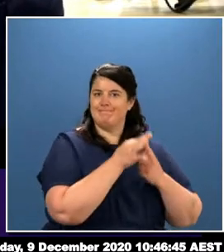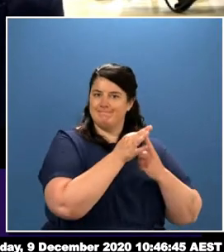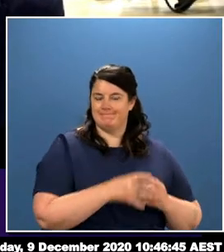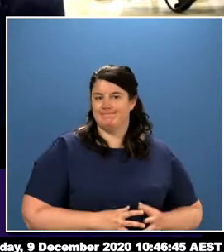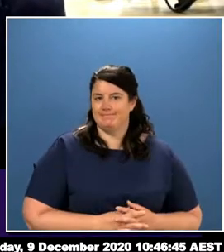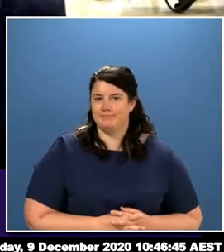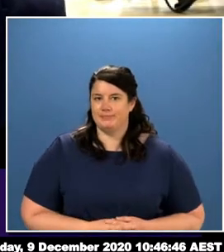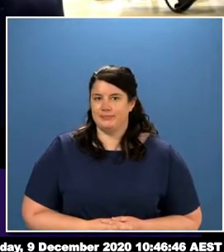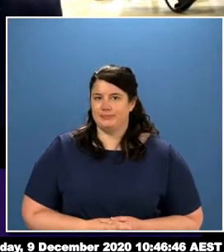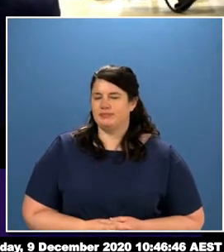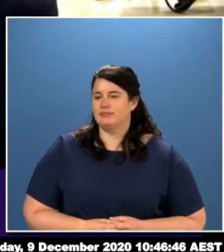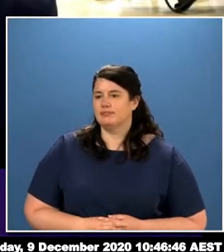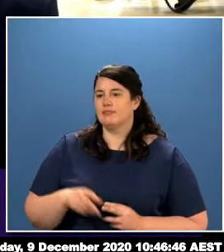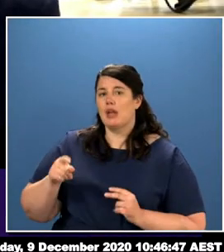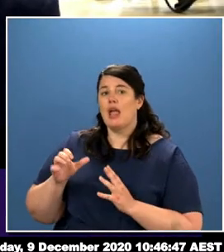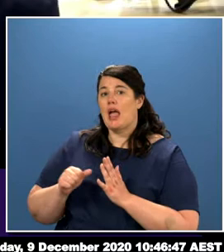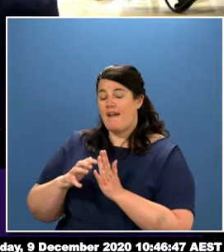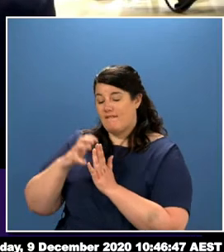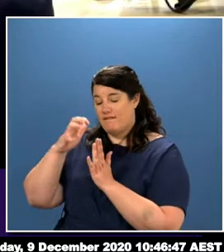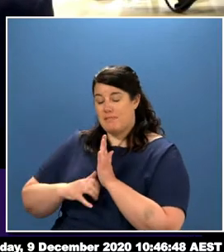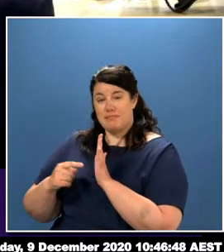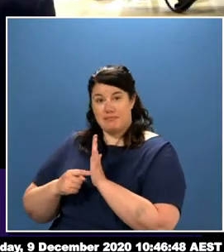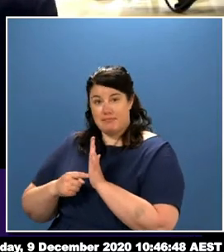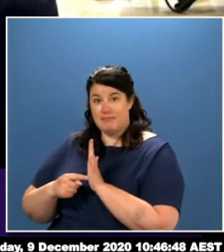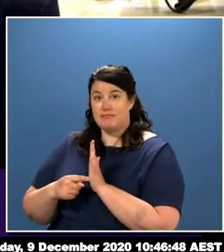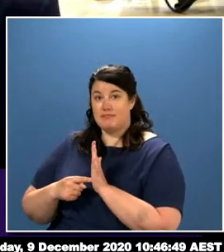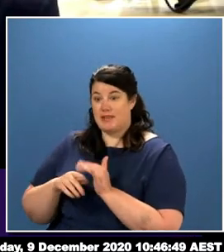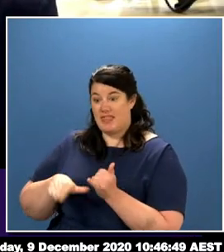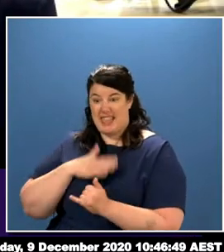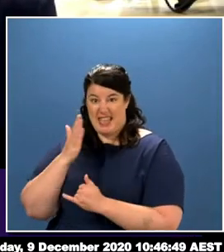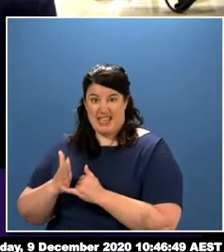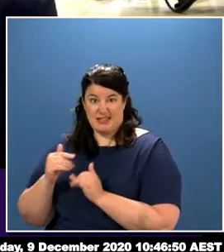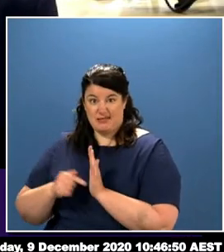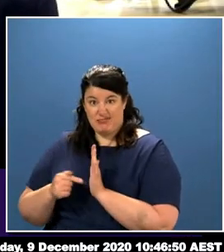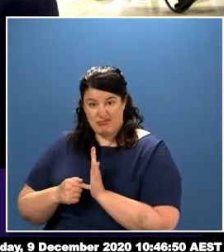There is a paragraph in your statement, I don't need to take you to it, it's at the conclusion of your statement.